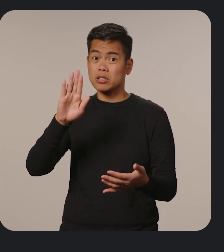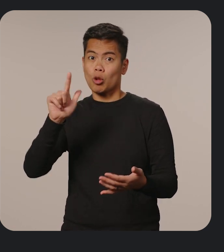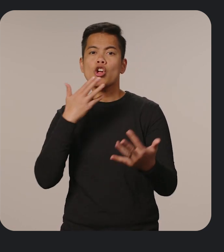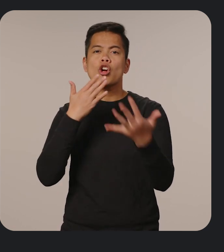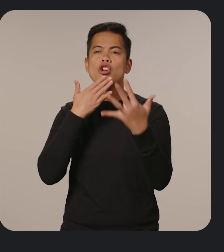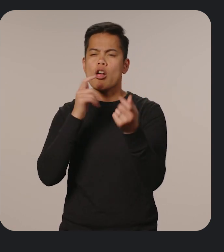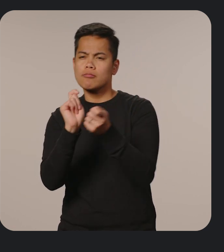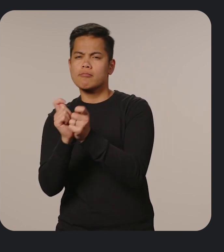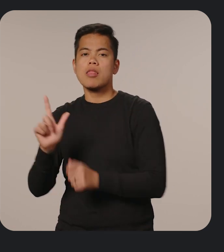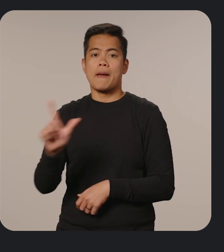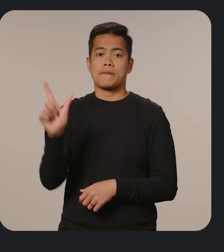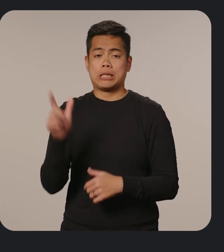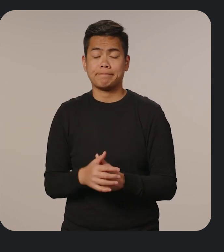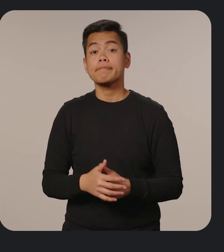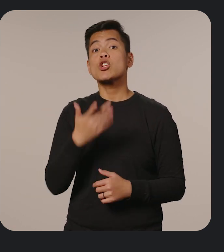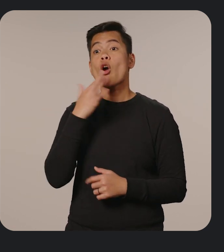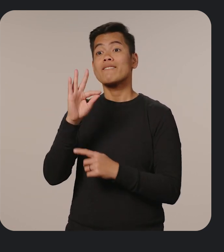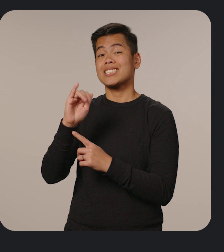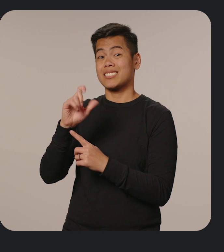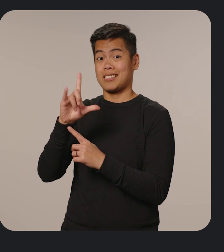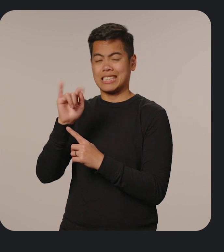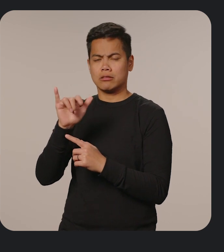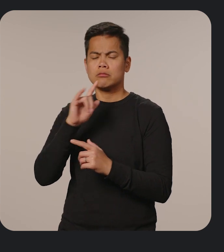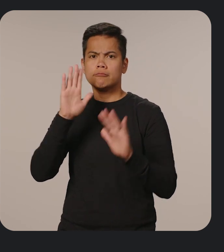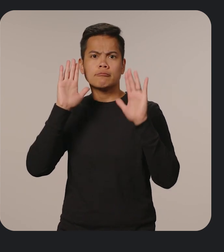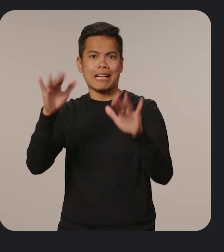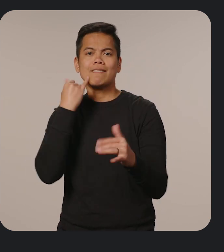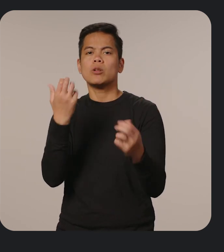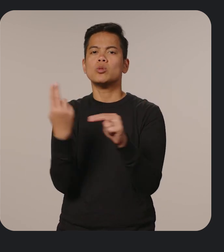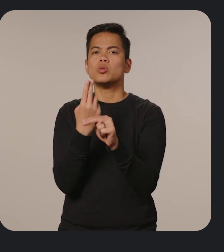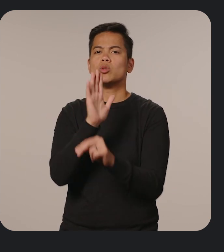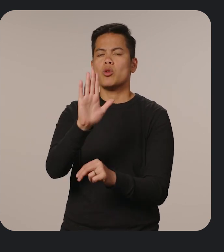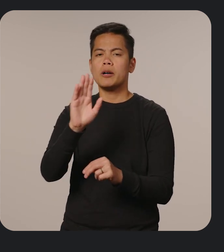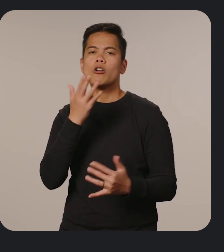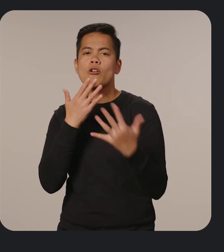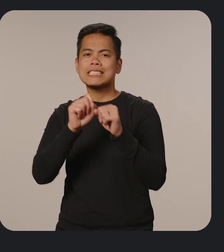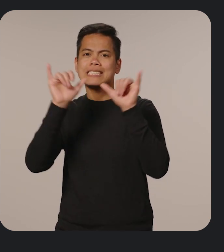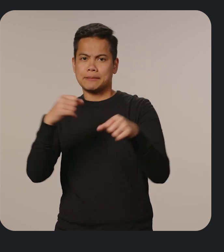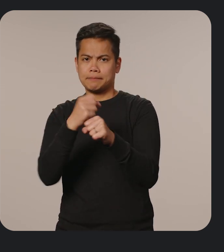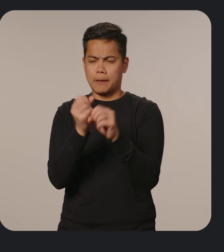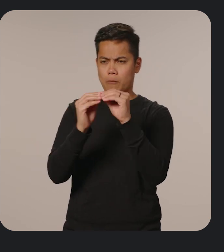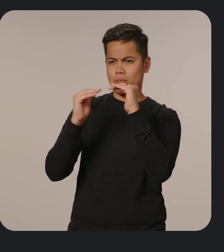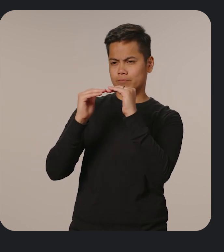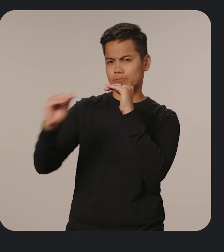But what if you want to go a little farther with color? Here's how. Suppose you have a card showing information about movies.